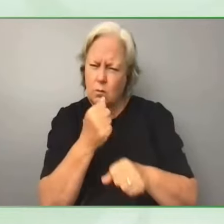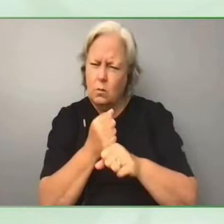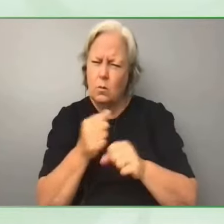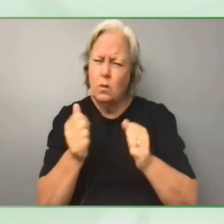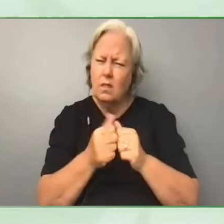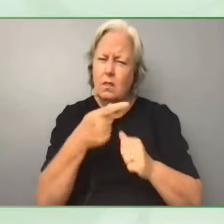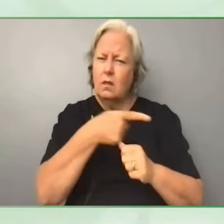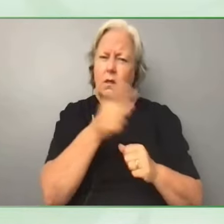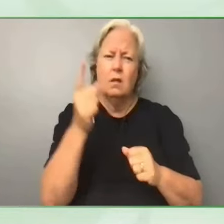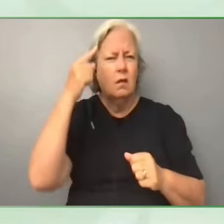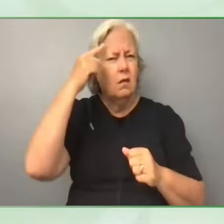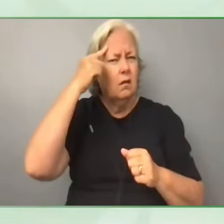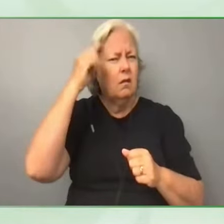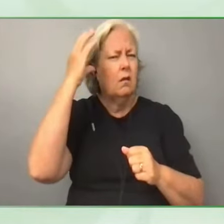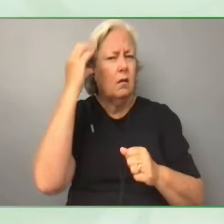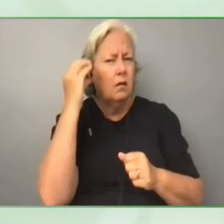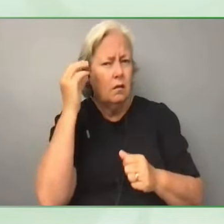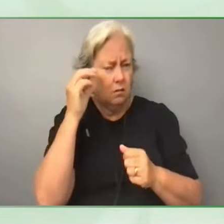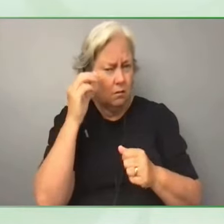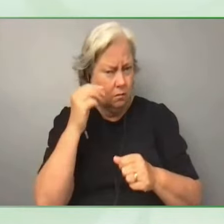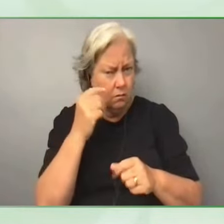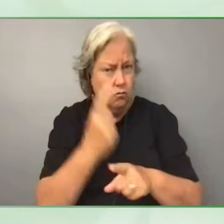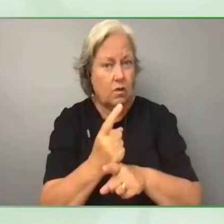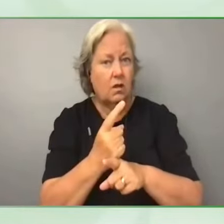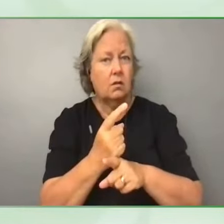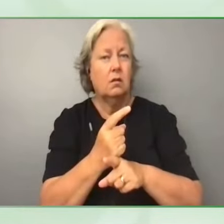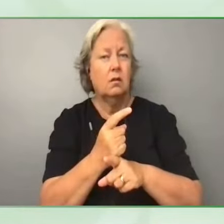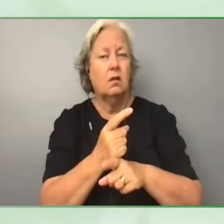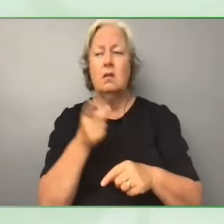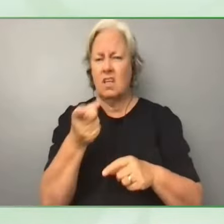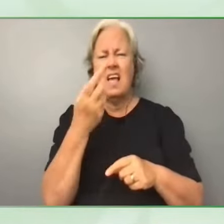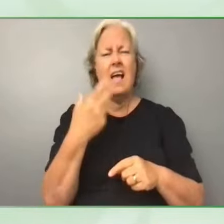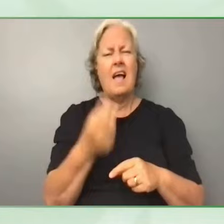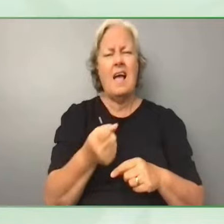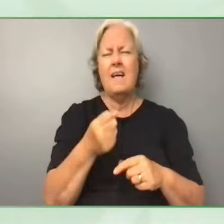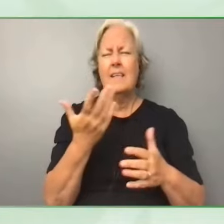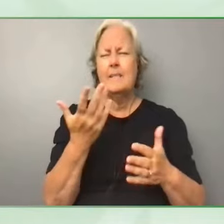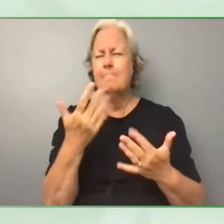Do you have special techniques to empower people?